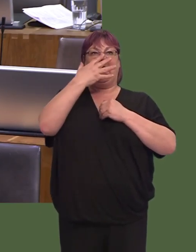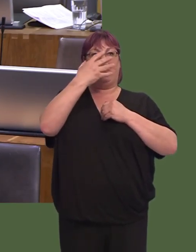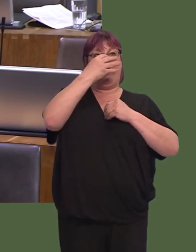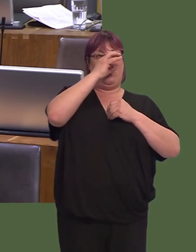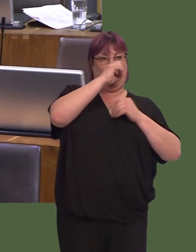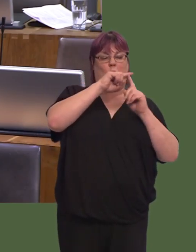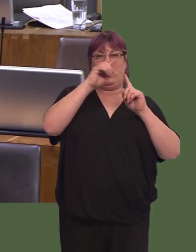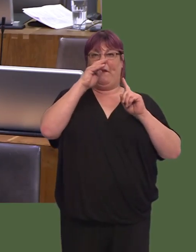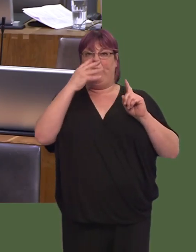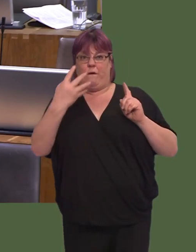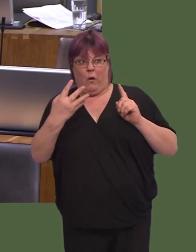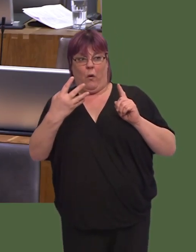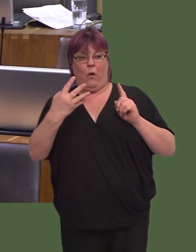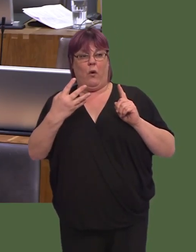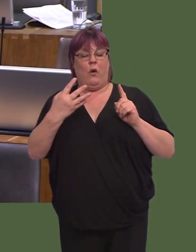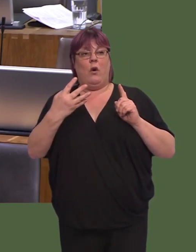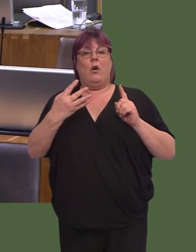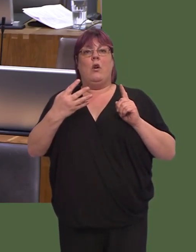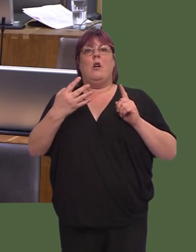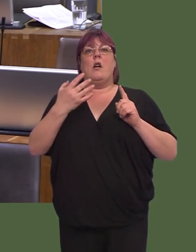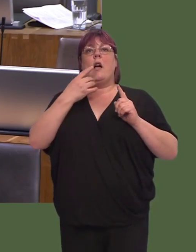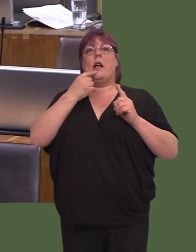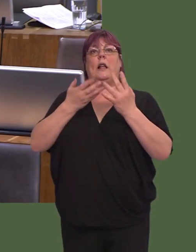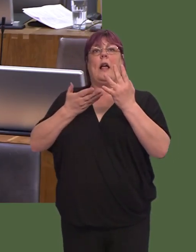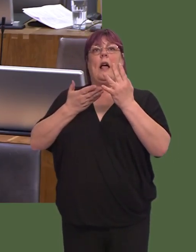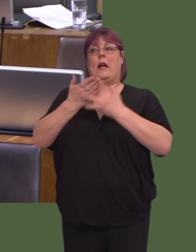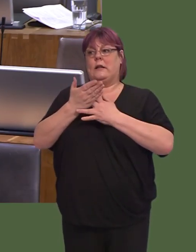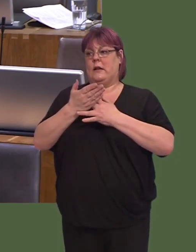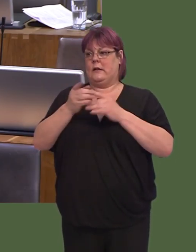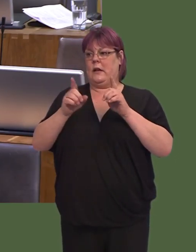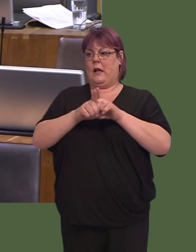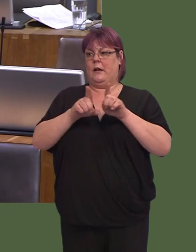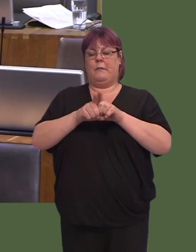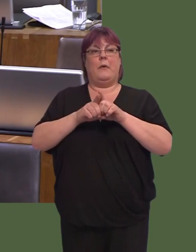and Mudiad Meithrin delivers local activities and support on behalf of the Welsh Government.